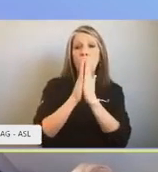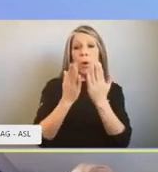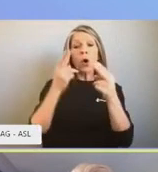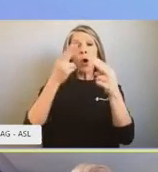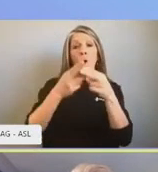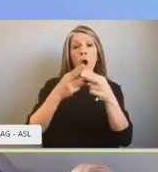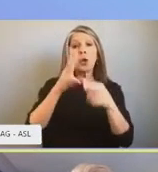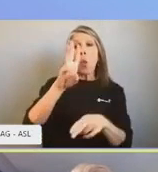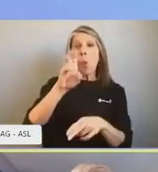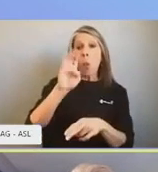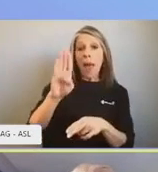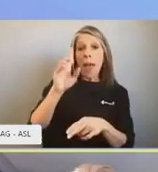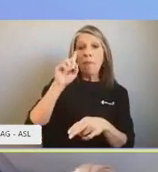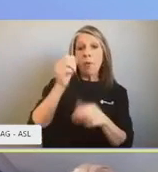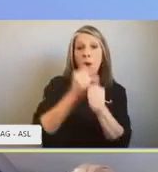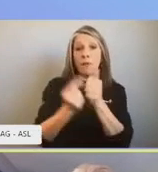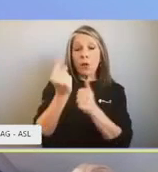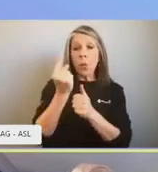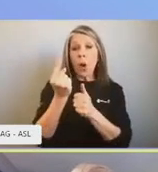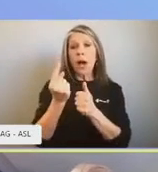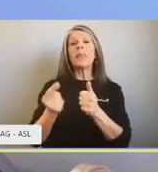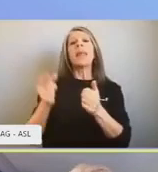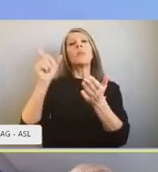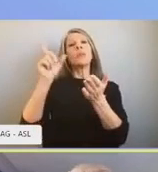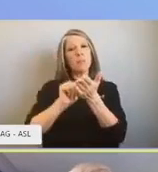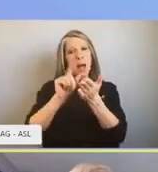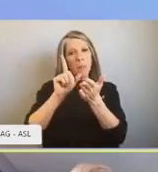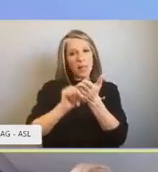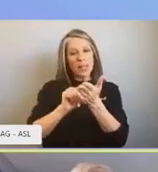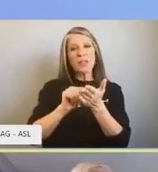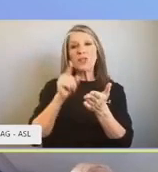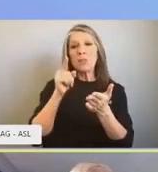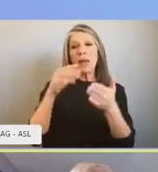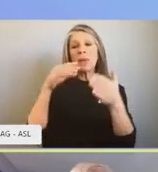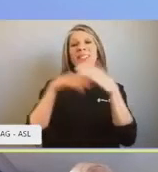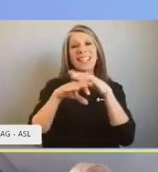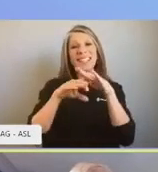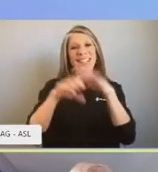career before this as a UX person. I was a design researcher, and I wrote a book